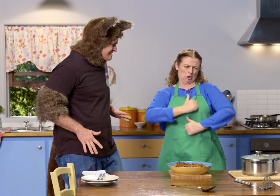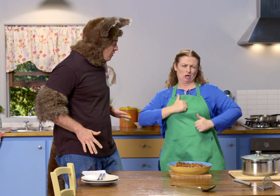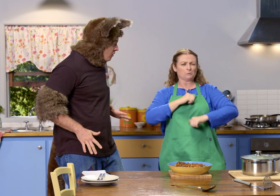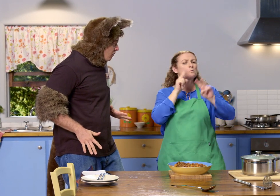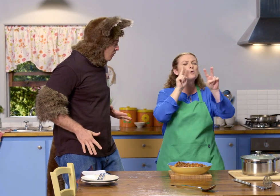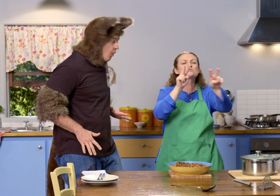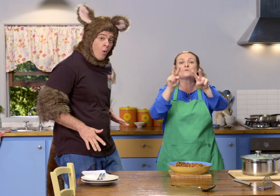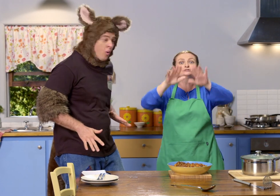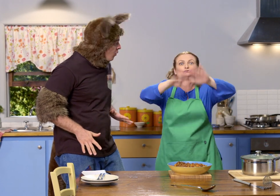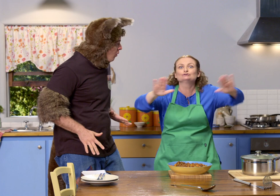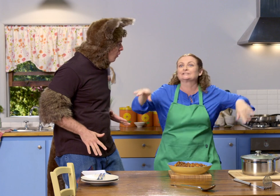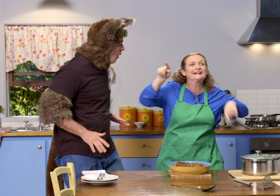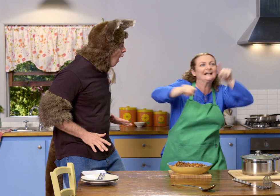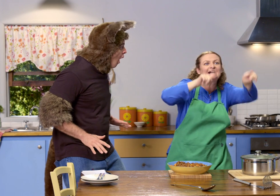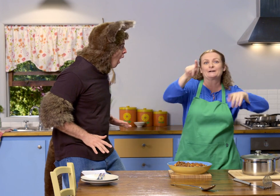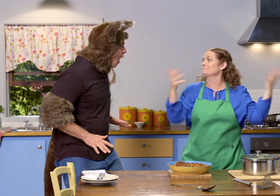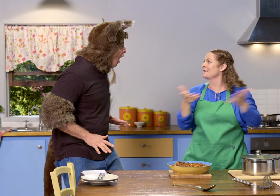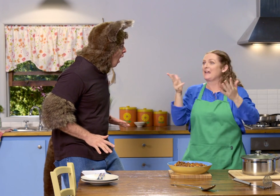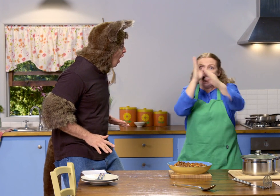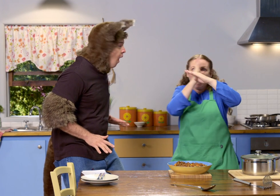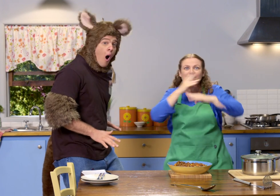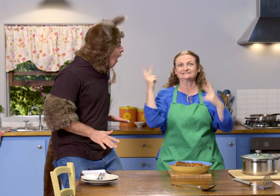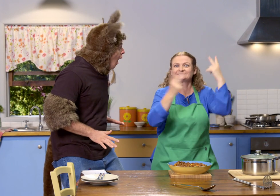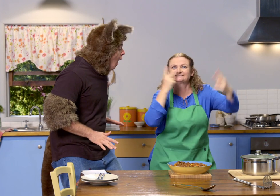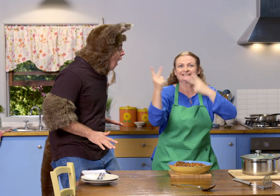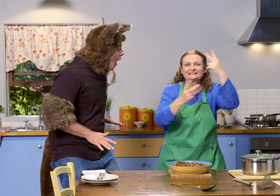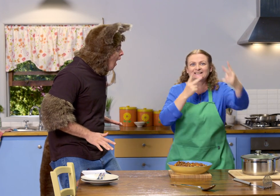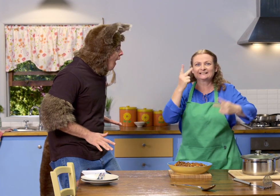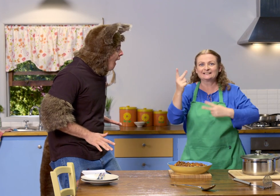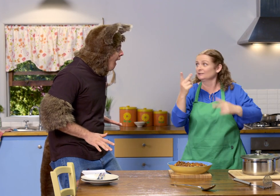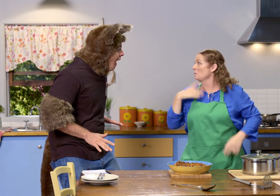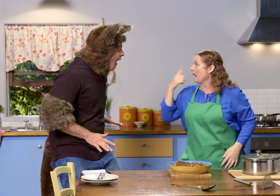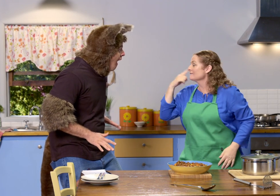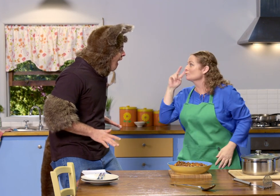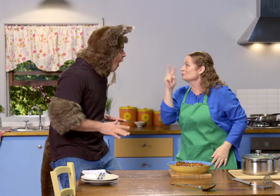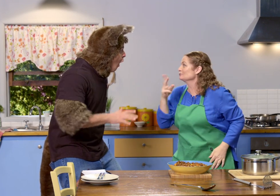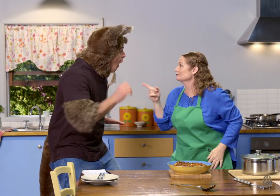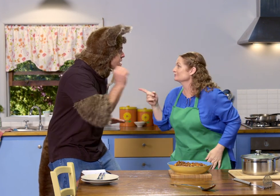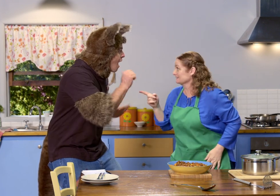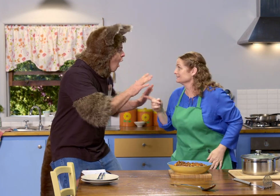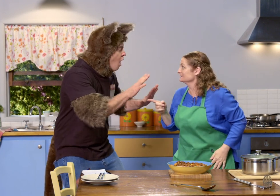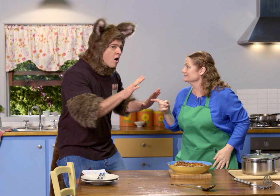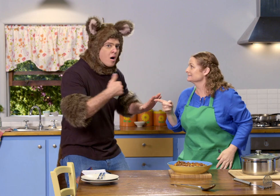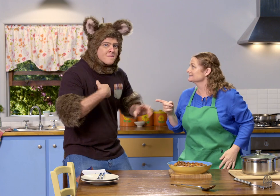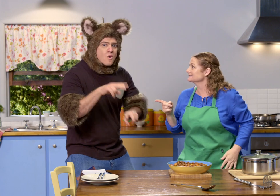I really enjoy watching children play hide and seek. Would you like to watch them? Yes, I would!